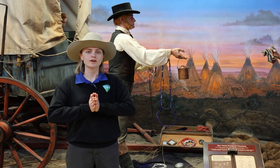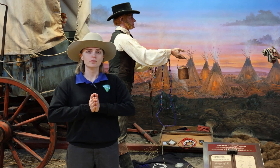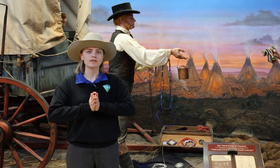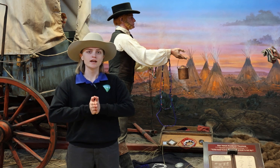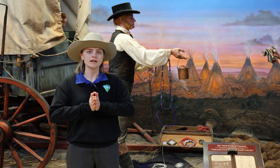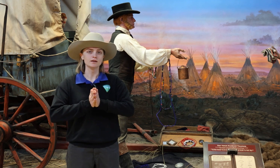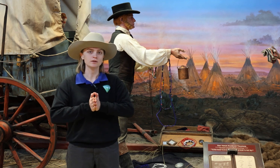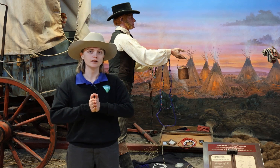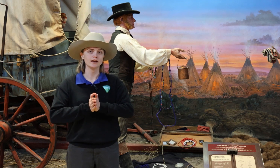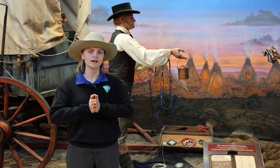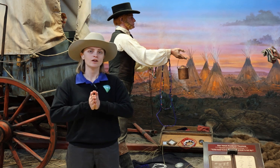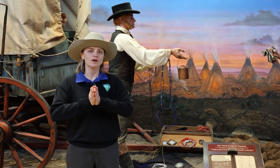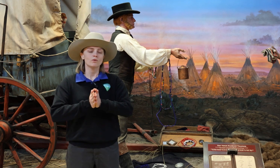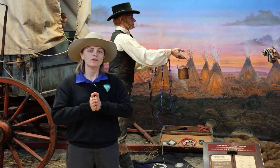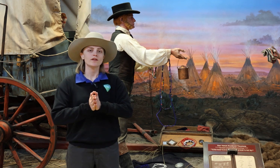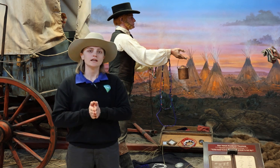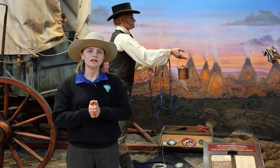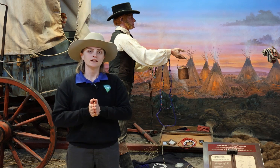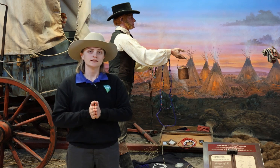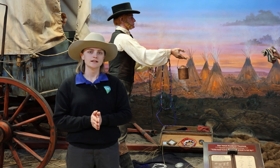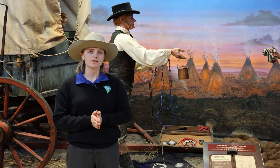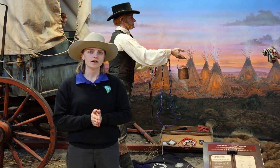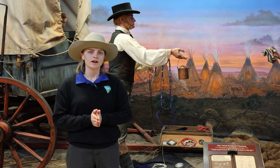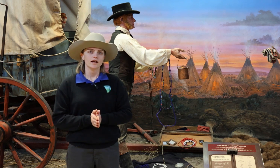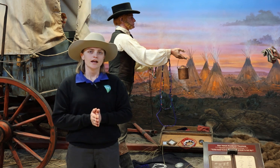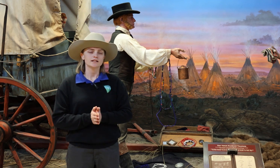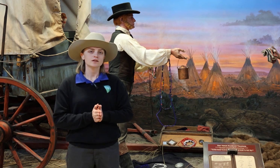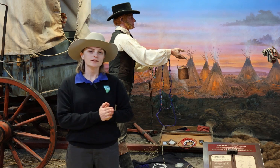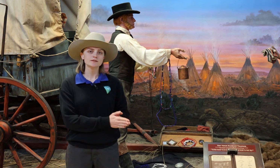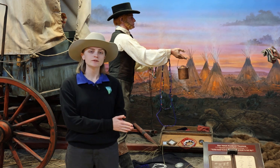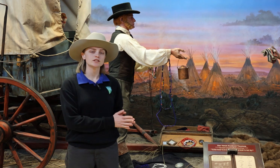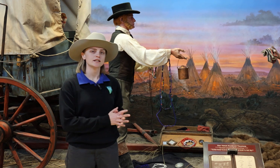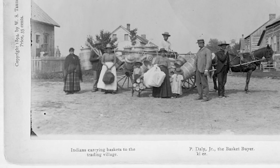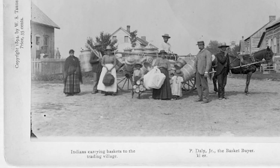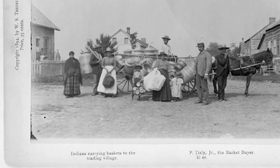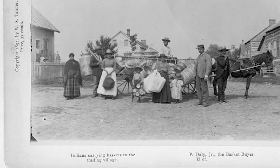together where they can communicate what they need together and so this bridge language is